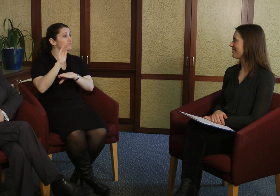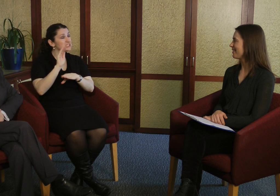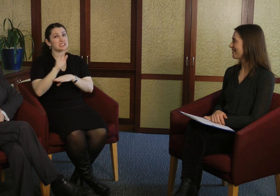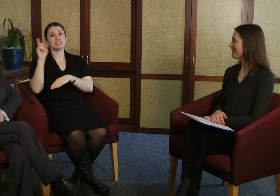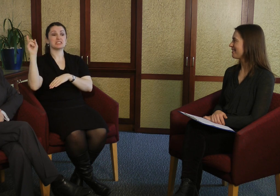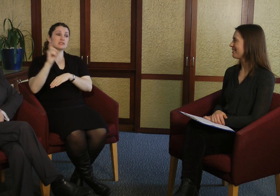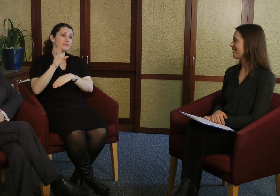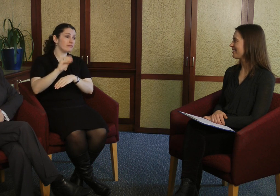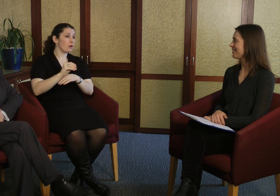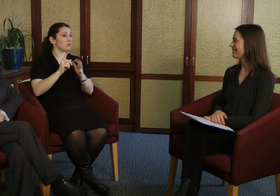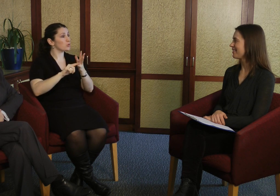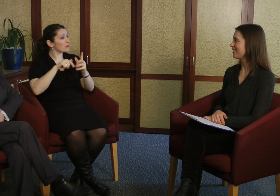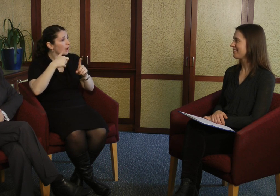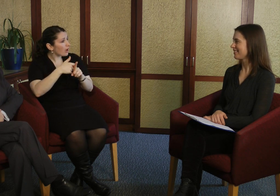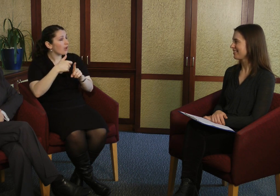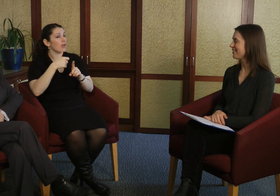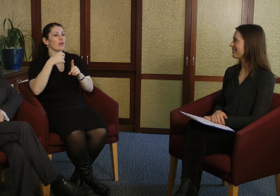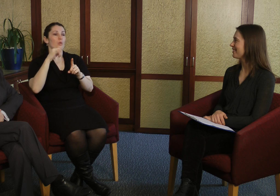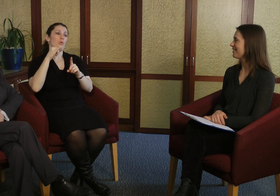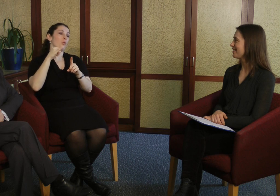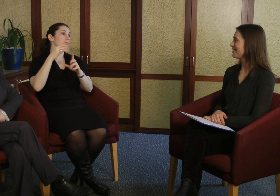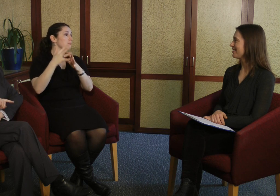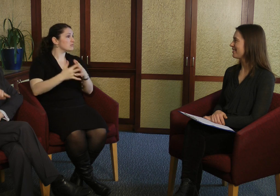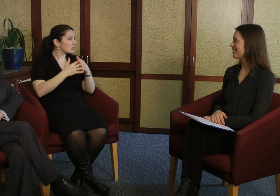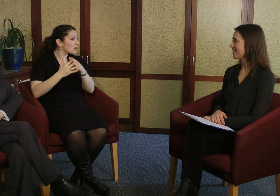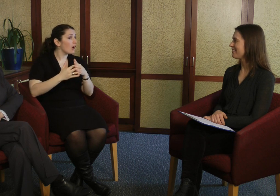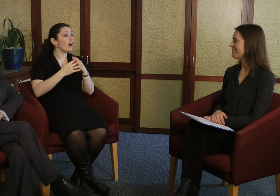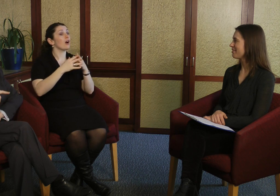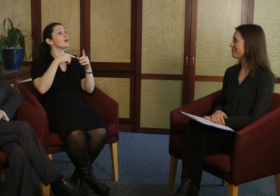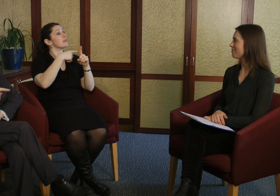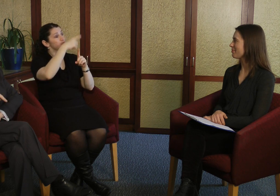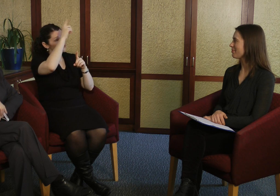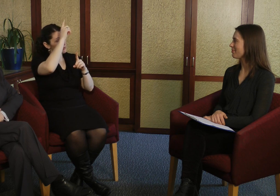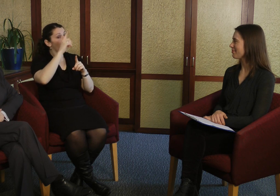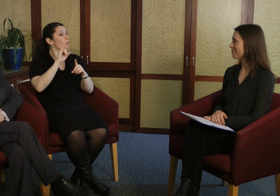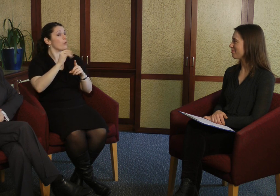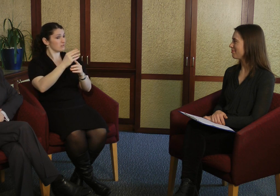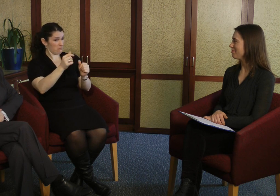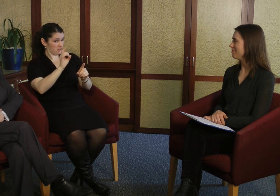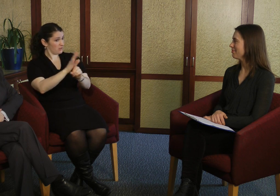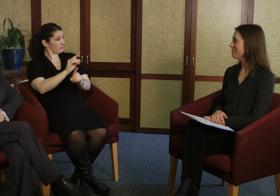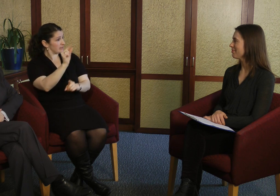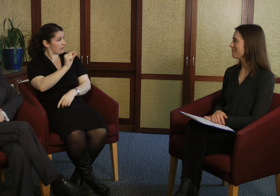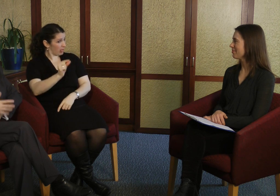or America and I saw some from Germany. And I saw some Italians who were signing, and